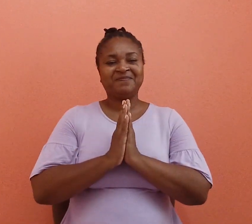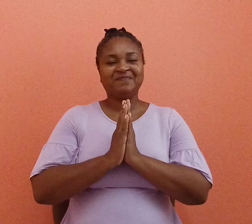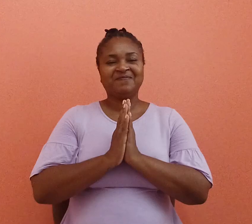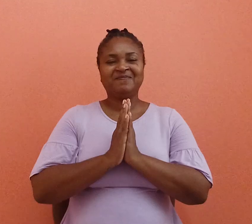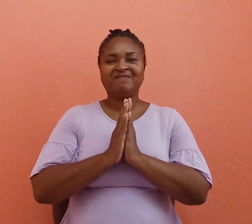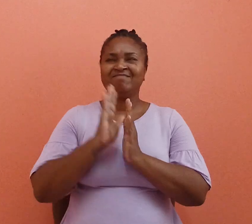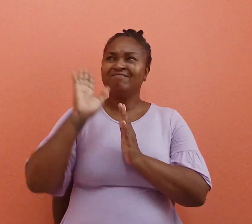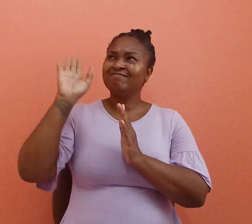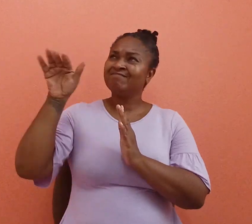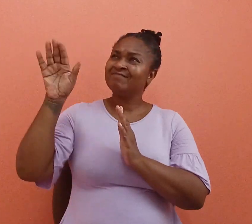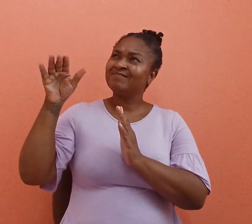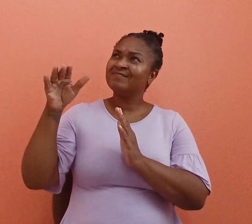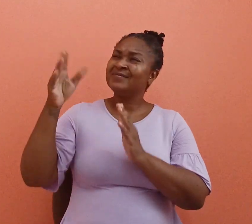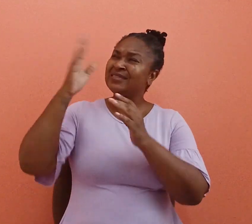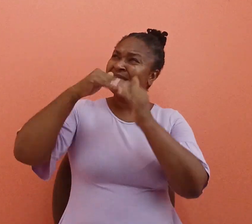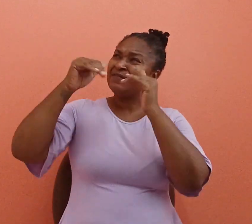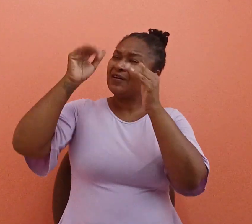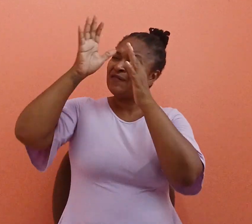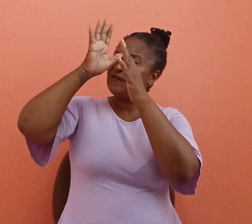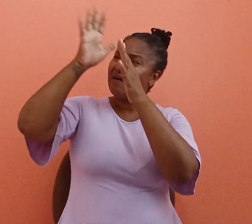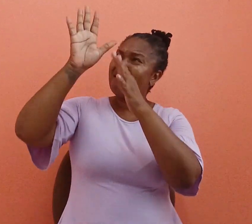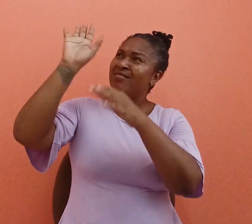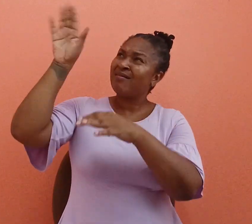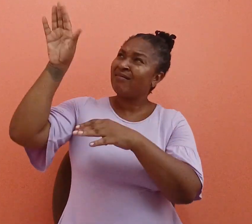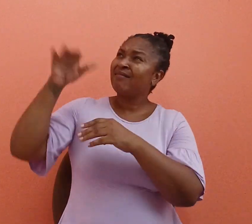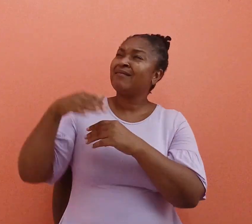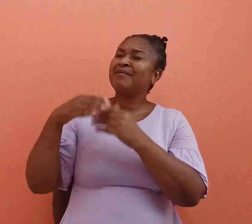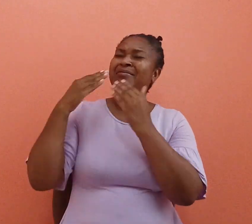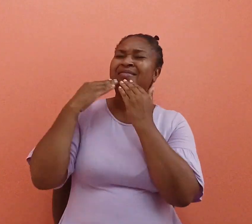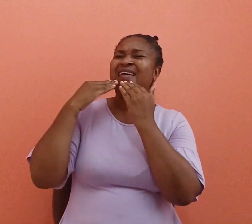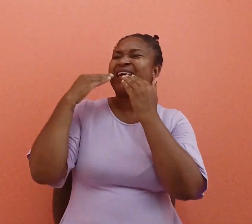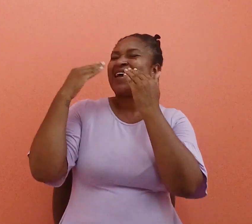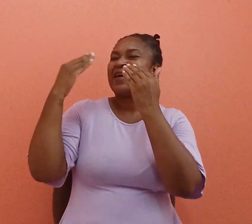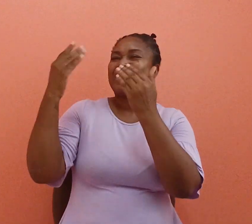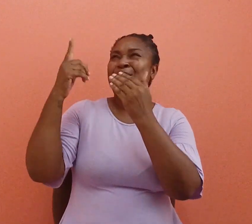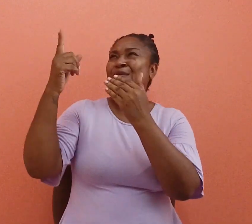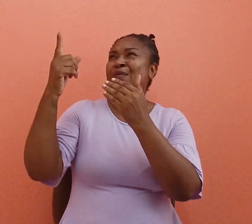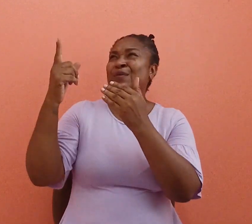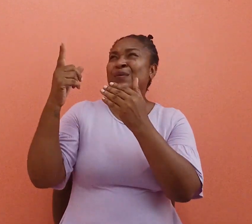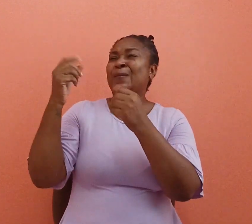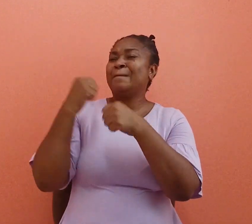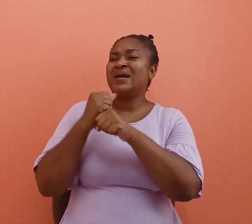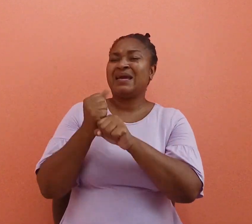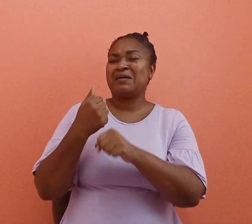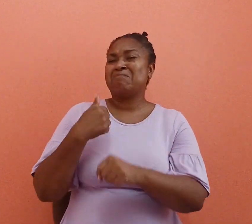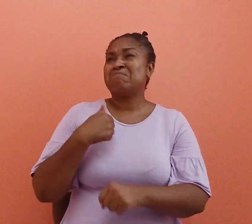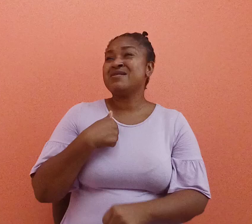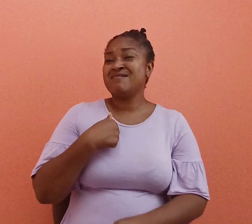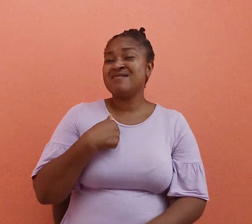Heavenly Father, thank you for making me